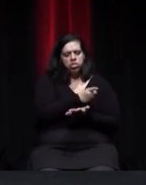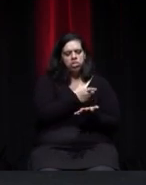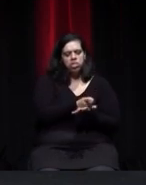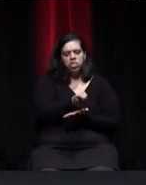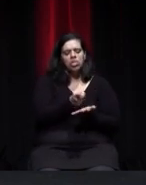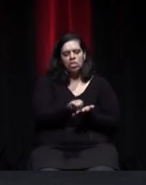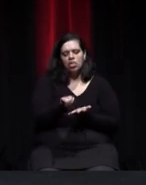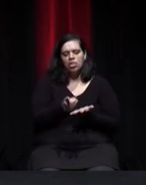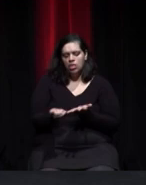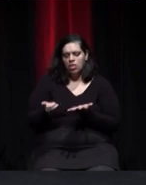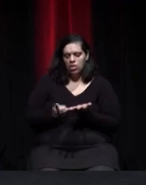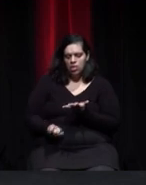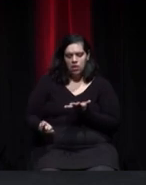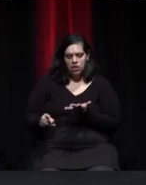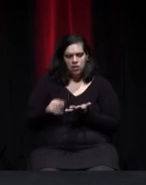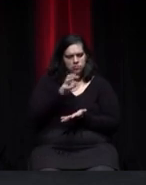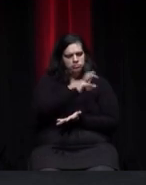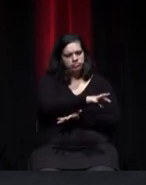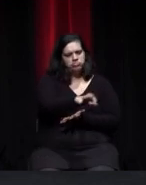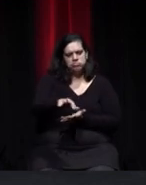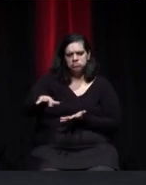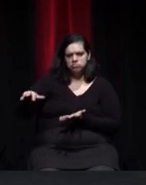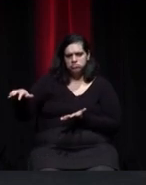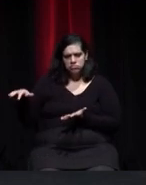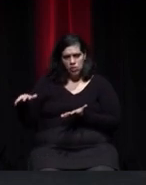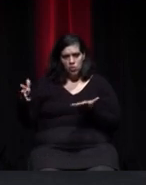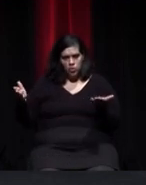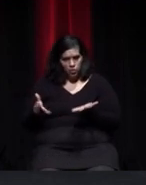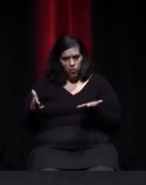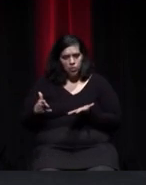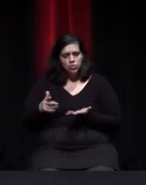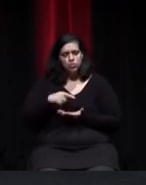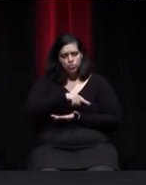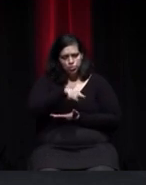who're today in this disputed field.